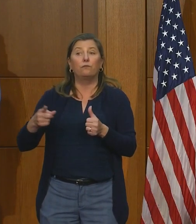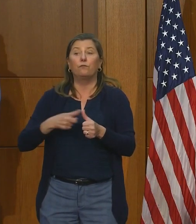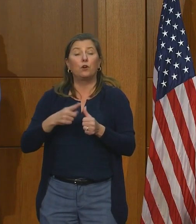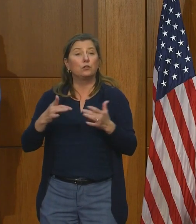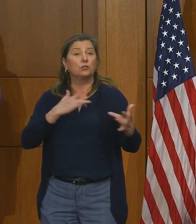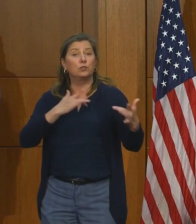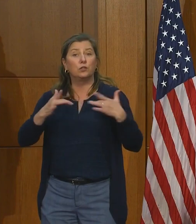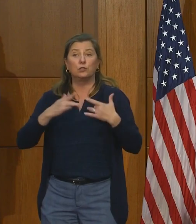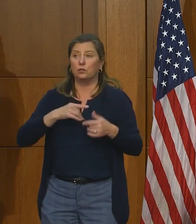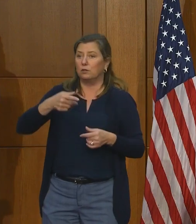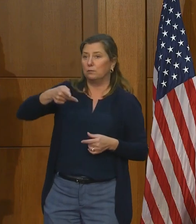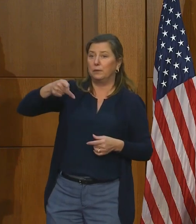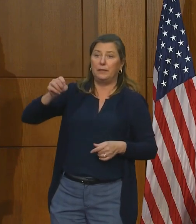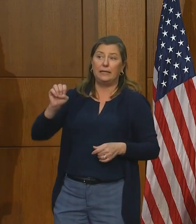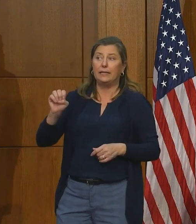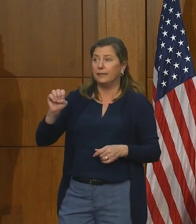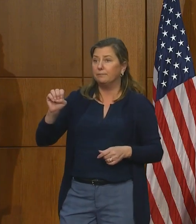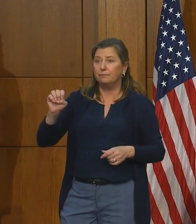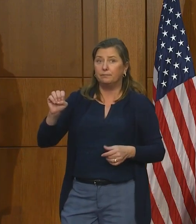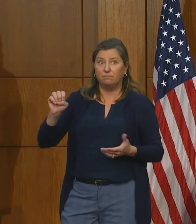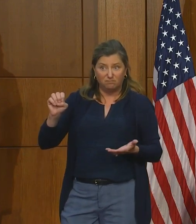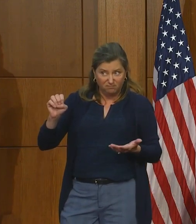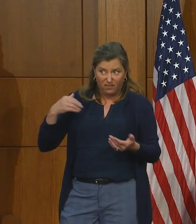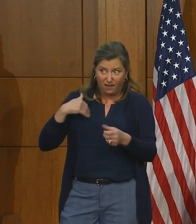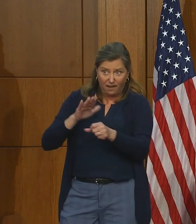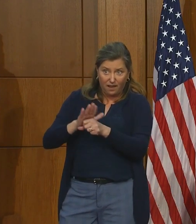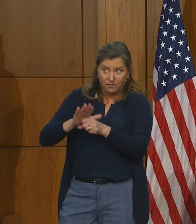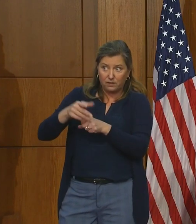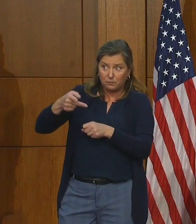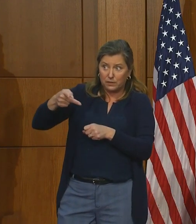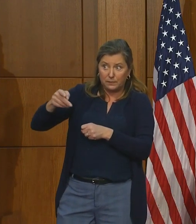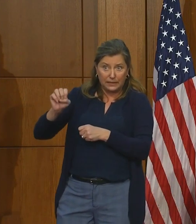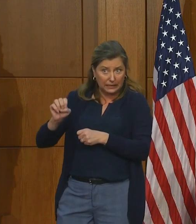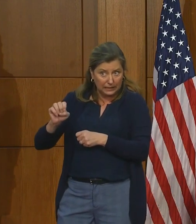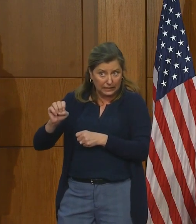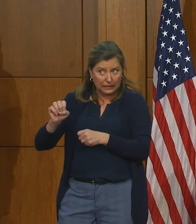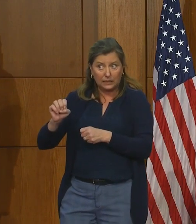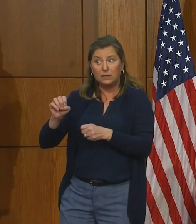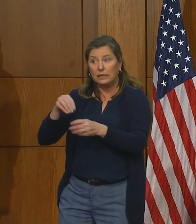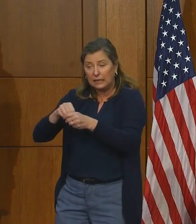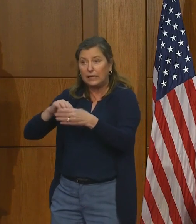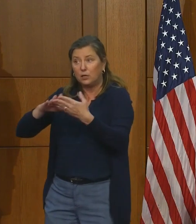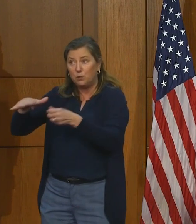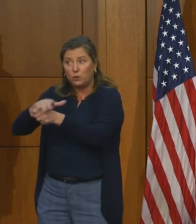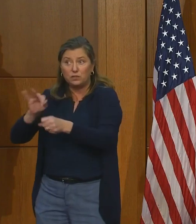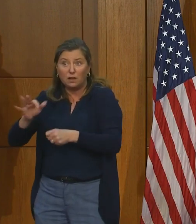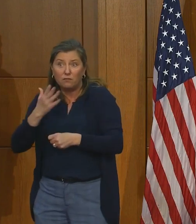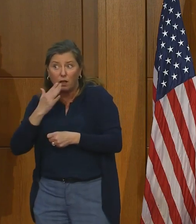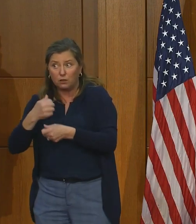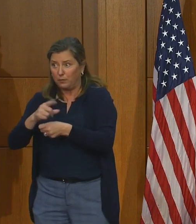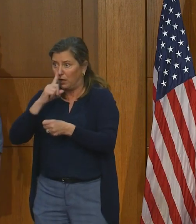ADDRESSED A COUPLE OF THOSE BUT- THE FIRST WAS THE PPE